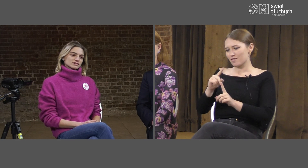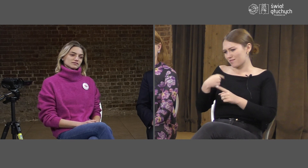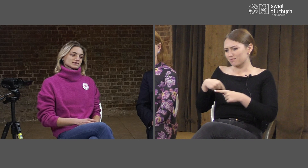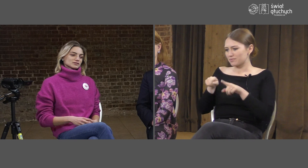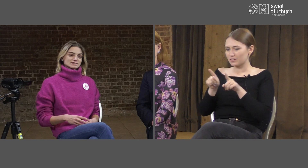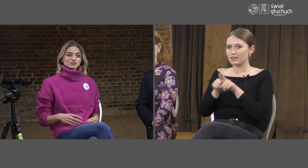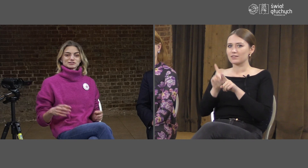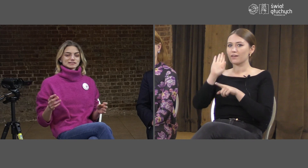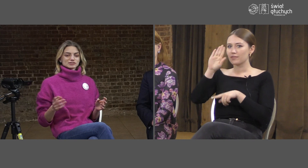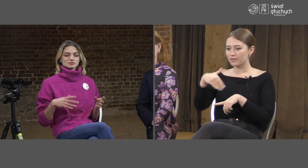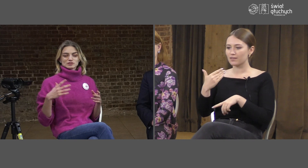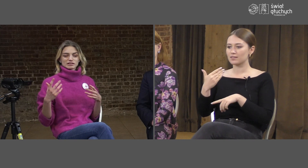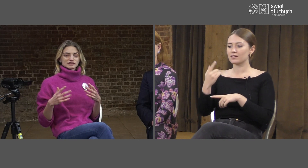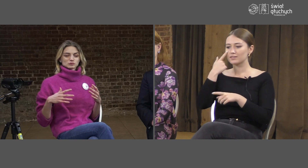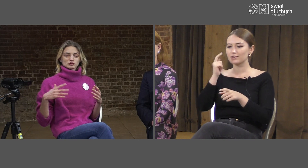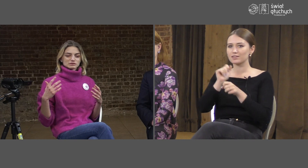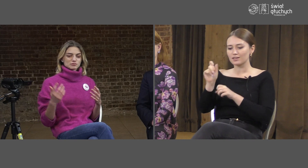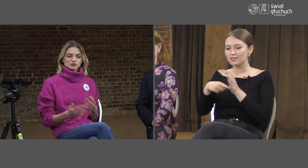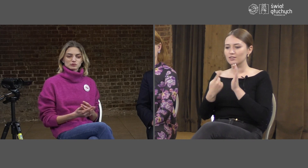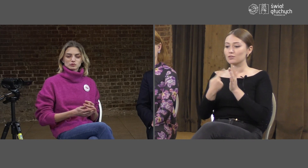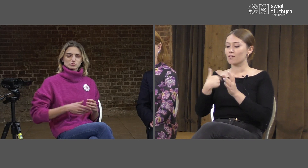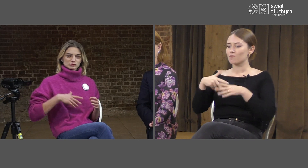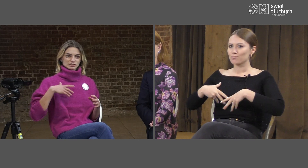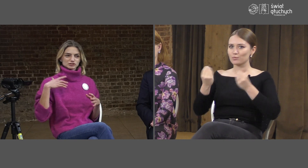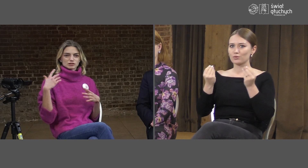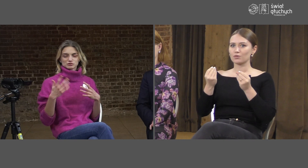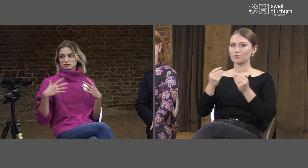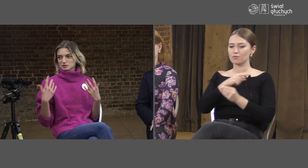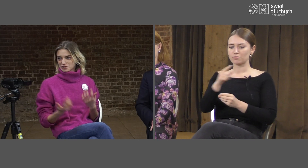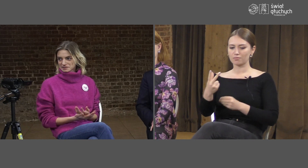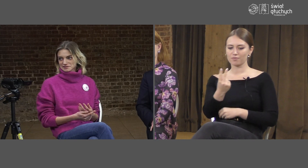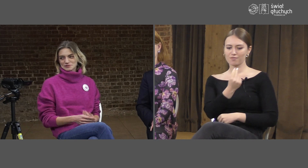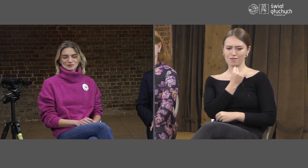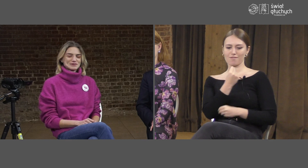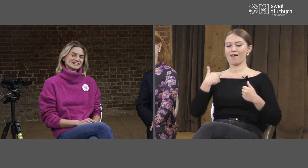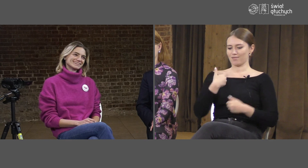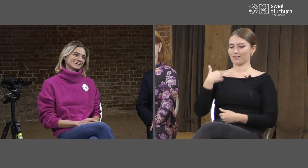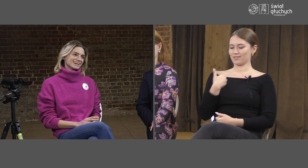Often, right from the start, people would start talking to me in English.